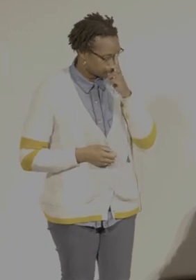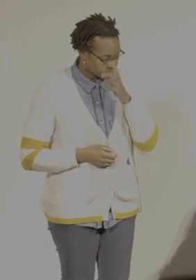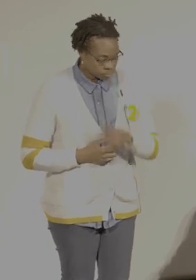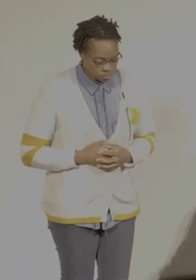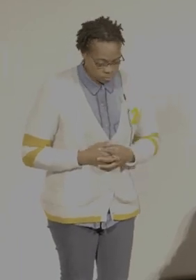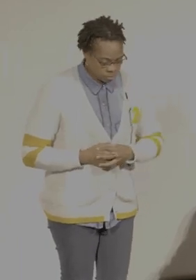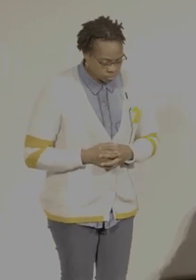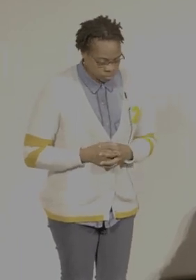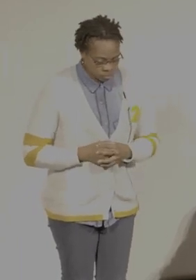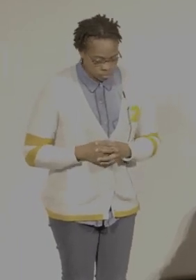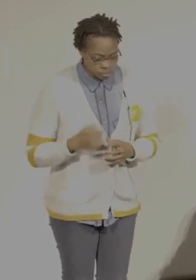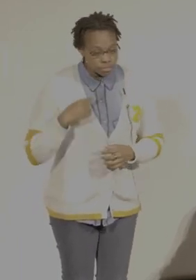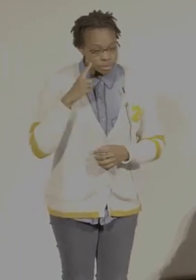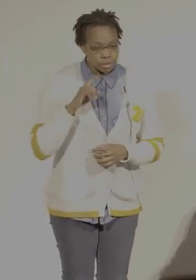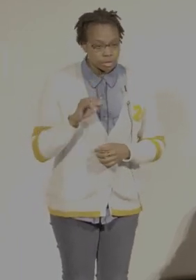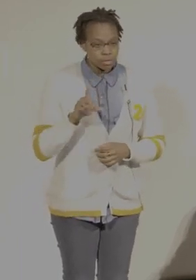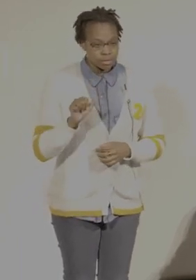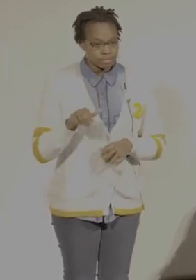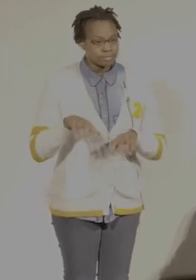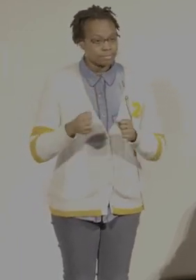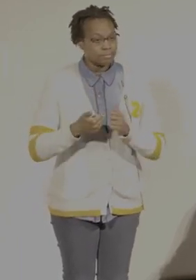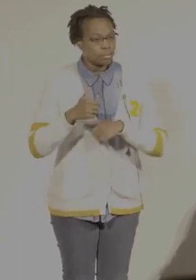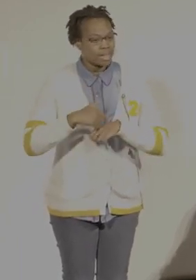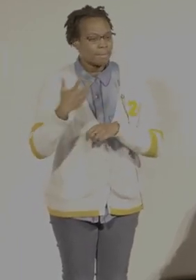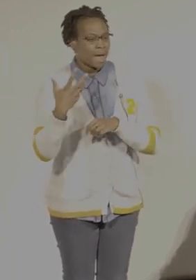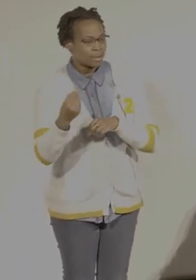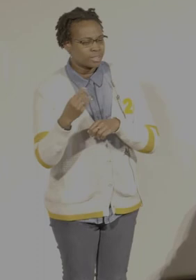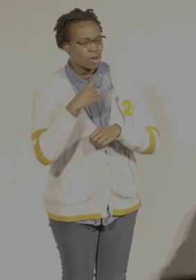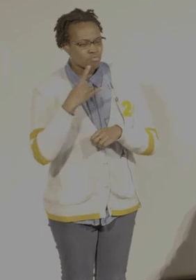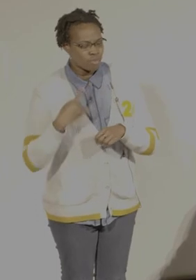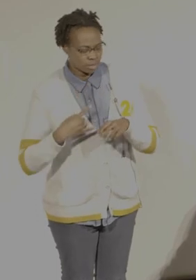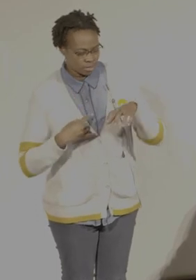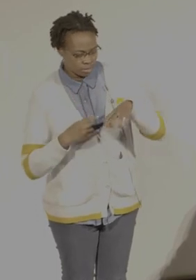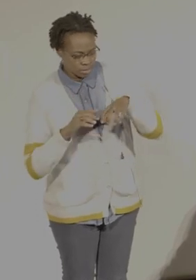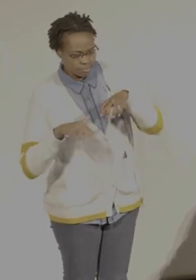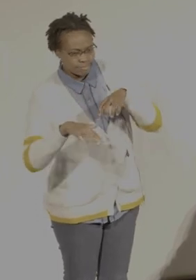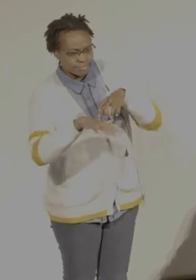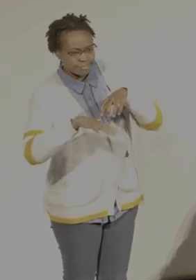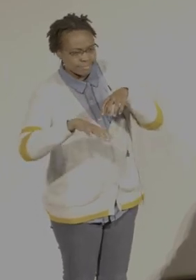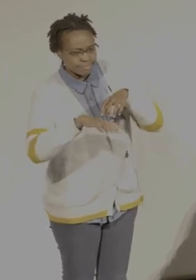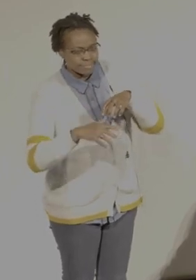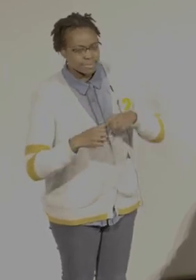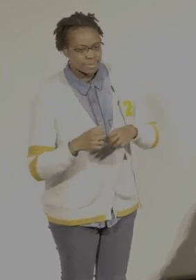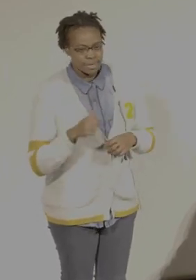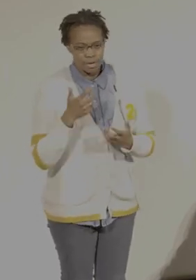I think Yulia is spending most of her time outside of Russia. I don't wanna comment on the whereabouts